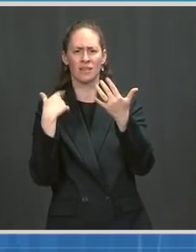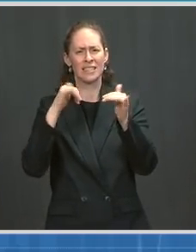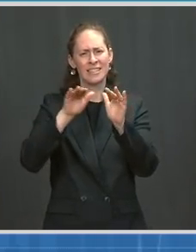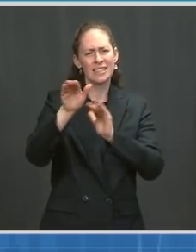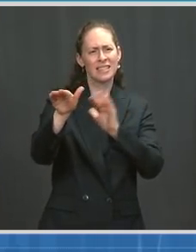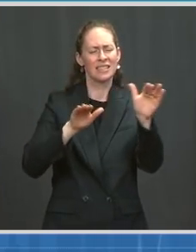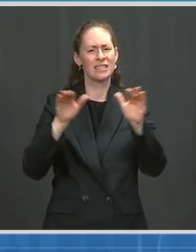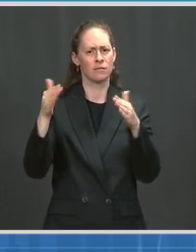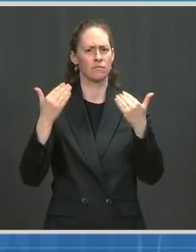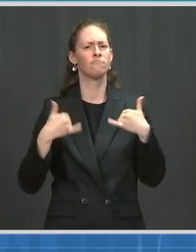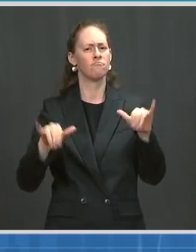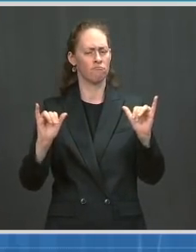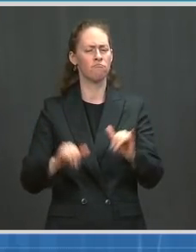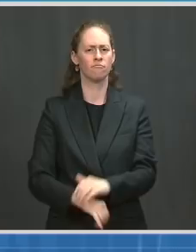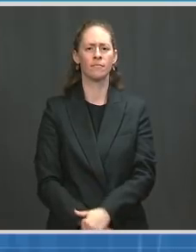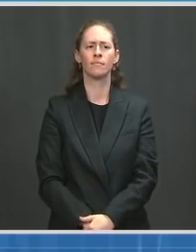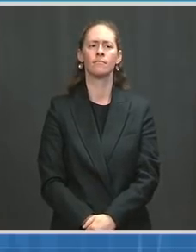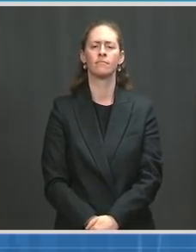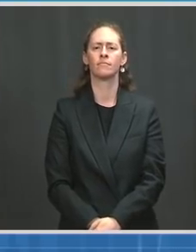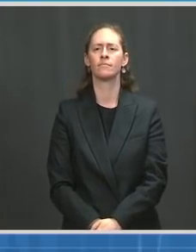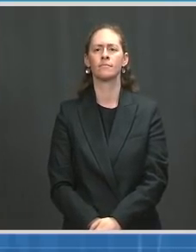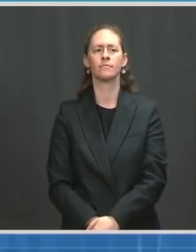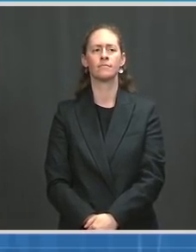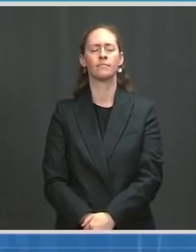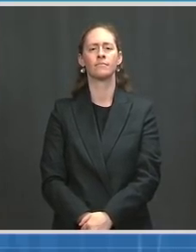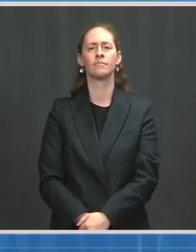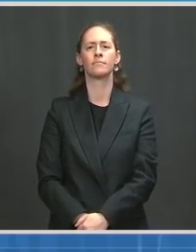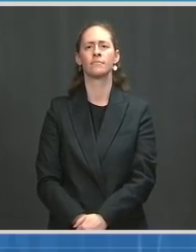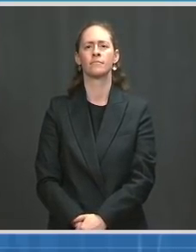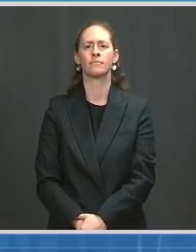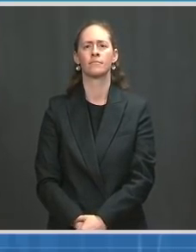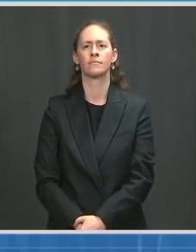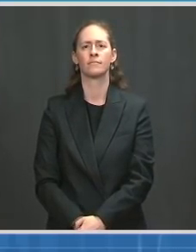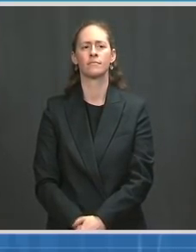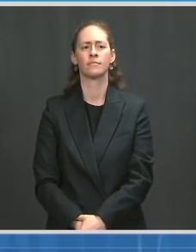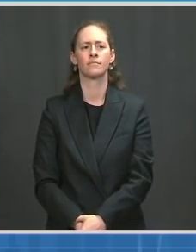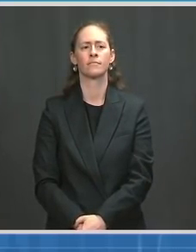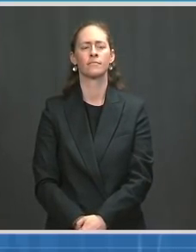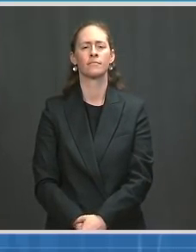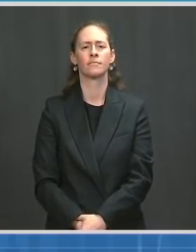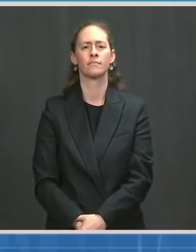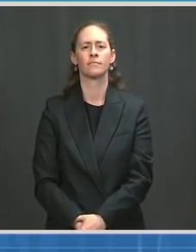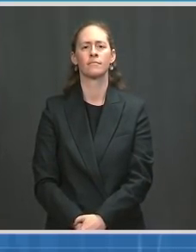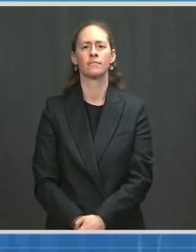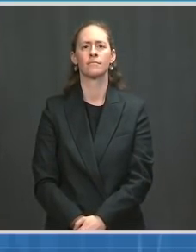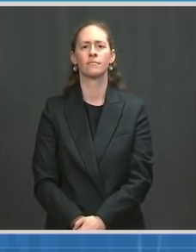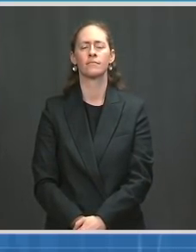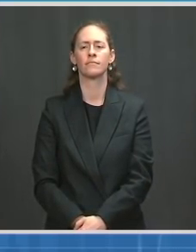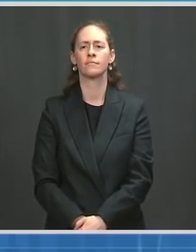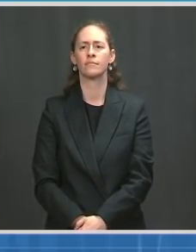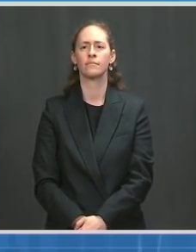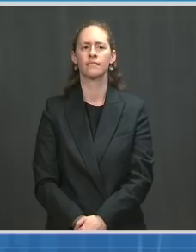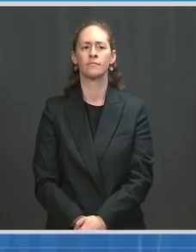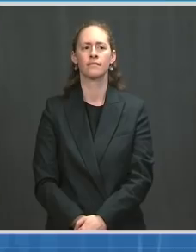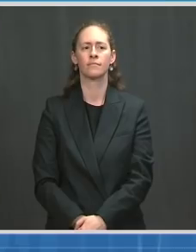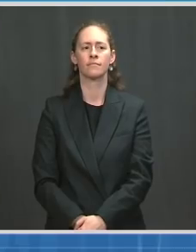Mr. Slavitt: Next question. Moderator: Steve Portnoy, CBS. The Press: Hi, thanks for taking my question.